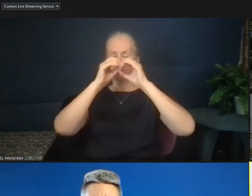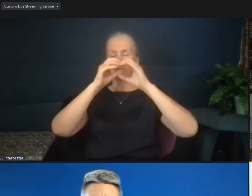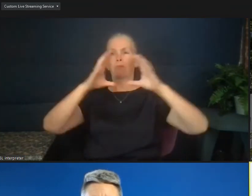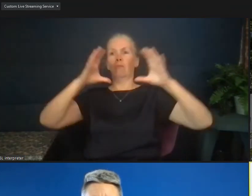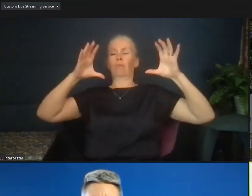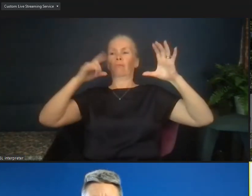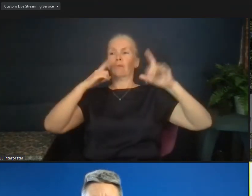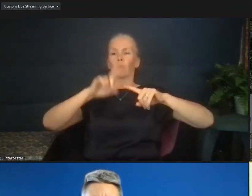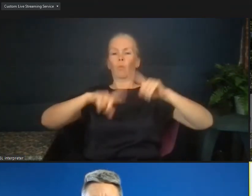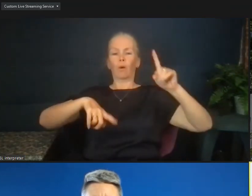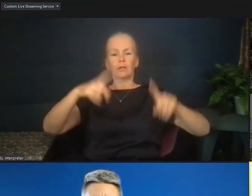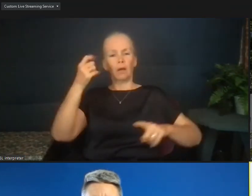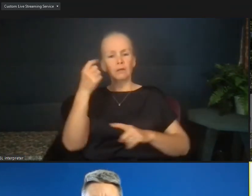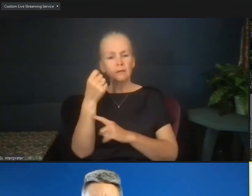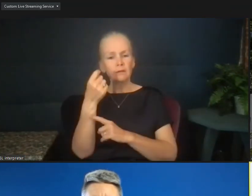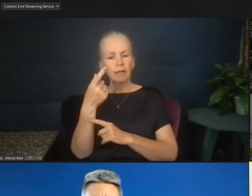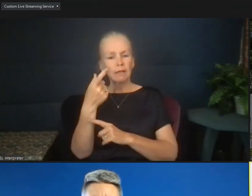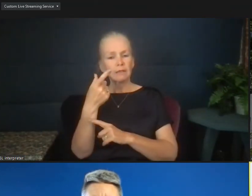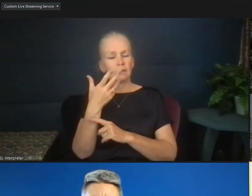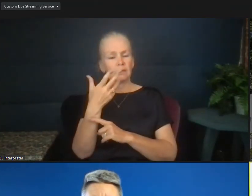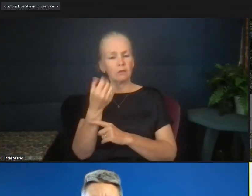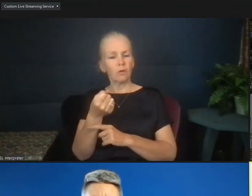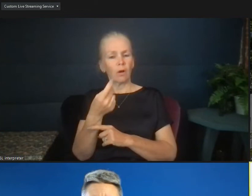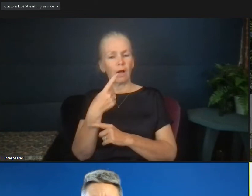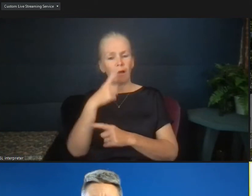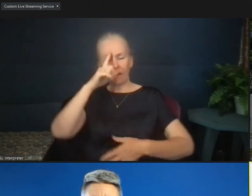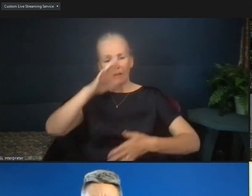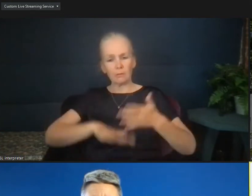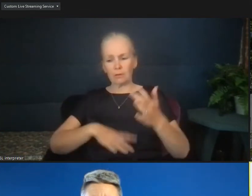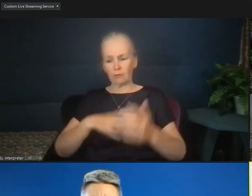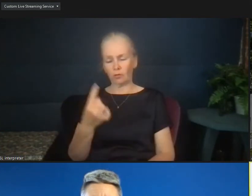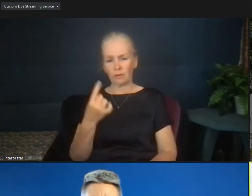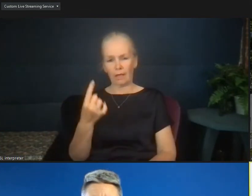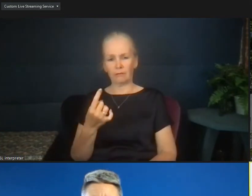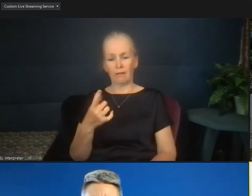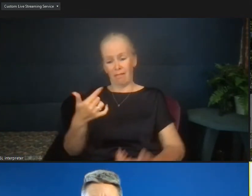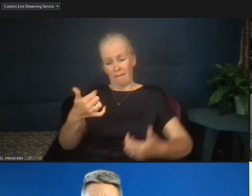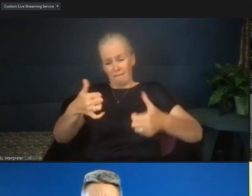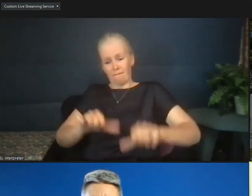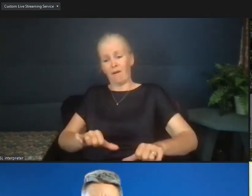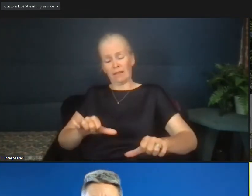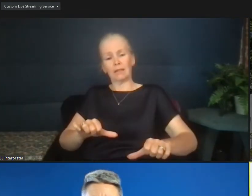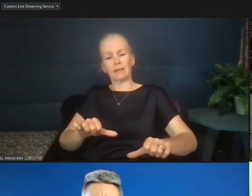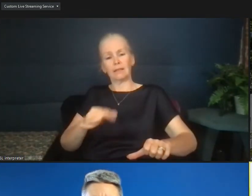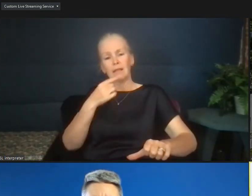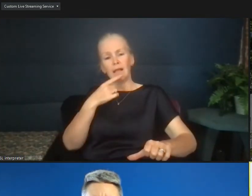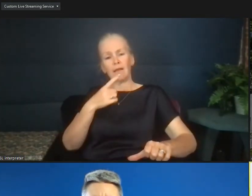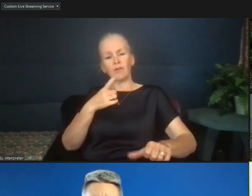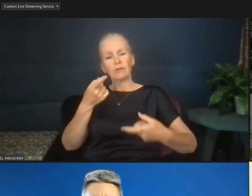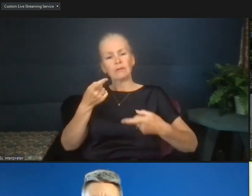understanding if you don't have the experience yourself. And then finally, if you end up on, if you're senior enough, and you're on interview panels,